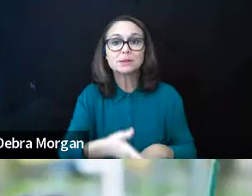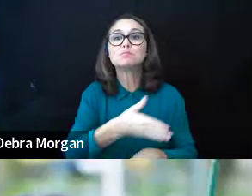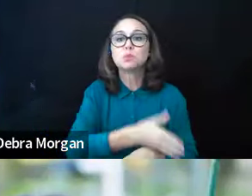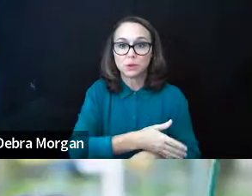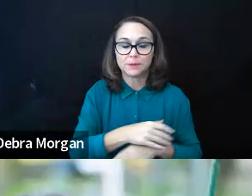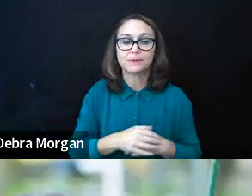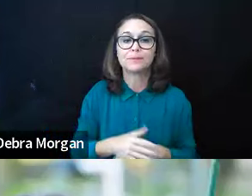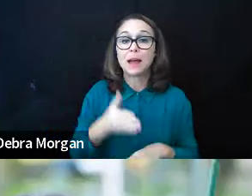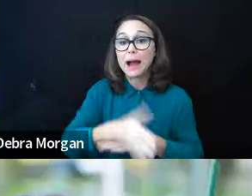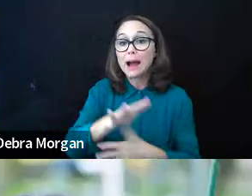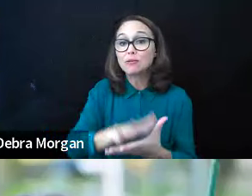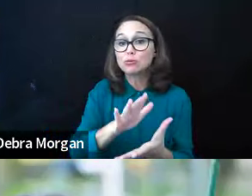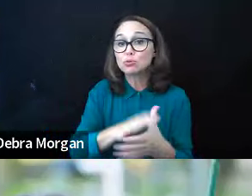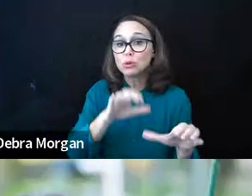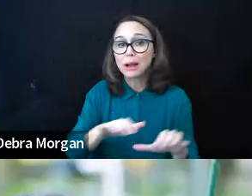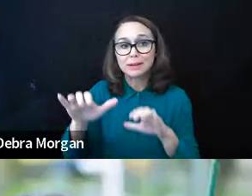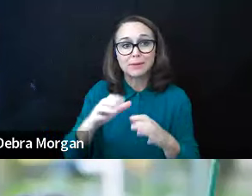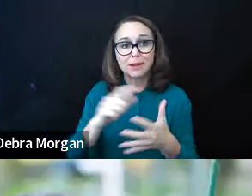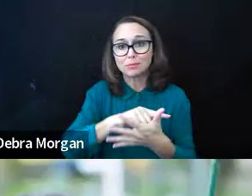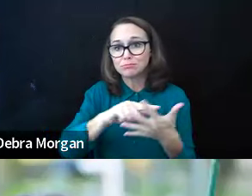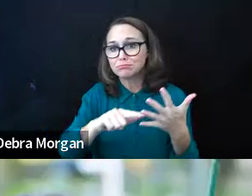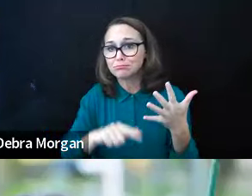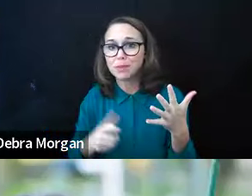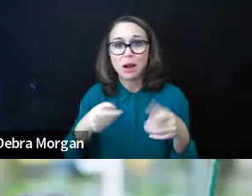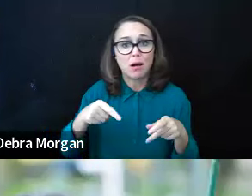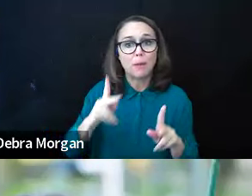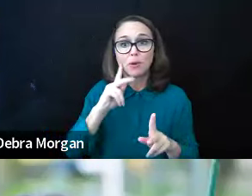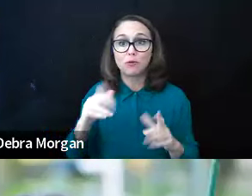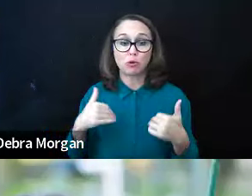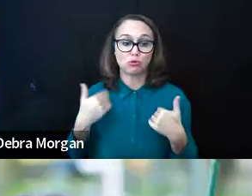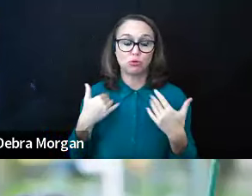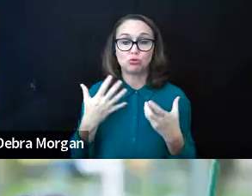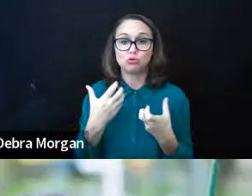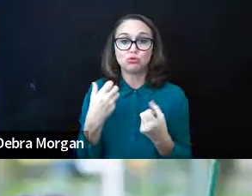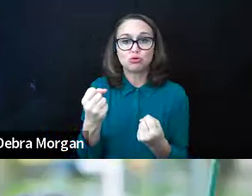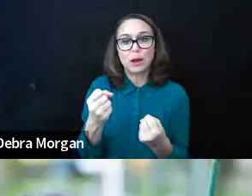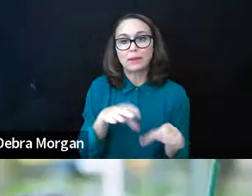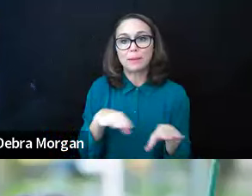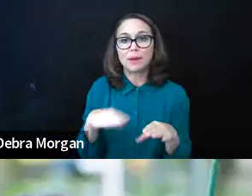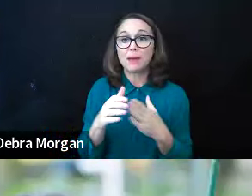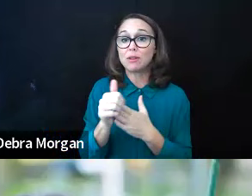and they also provide opportunities for youth to strengthen behavioral leadership and academic